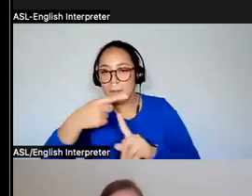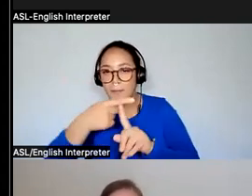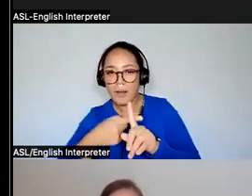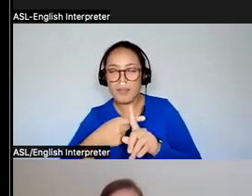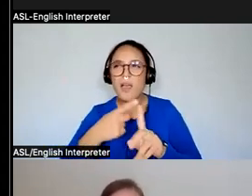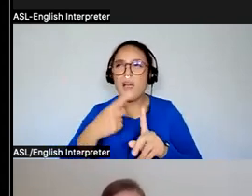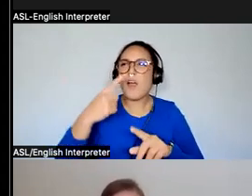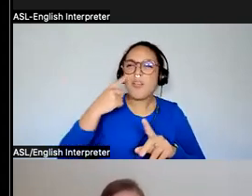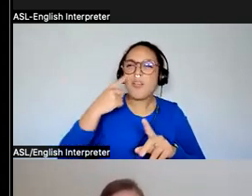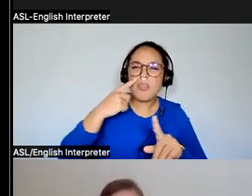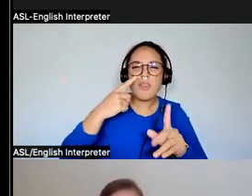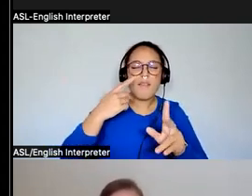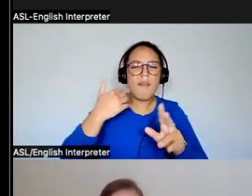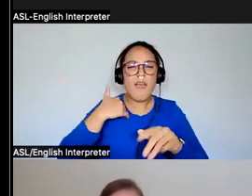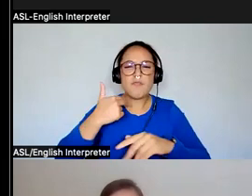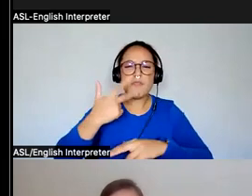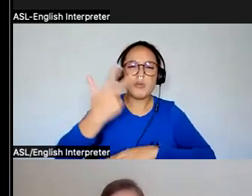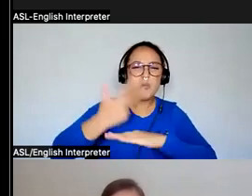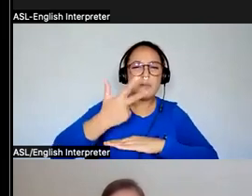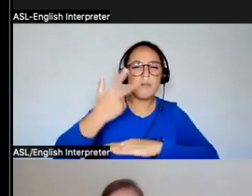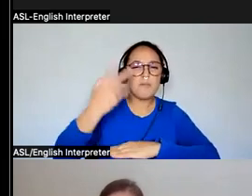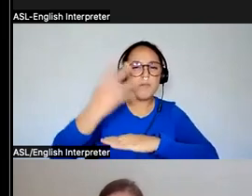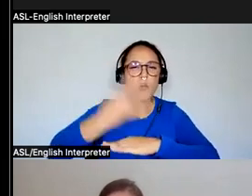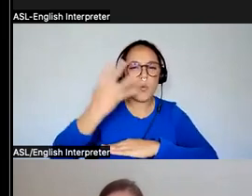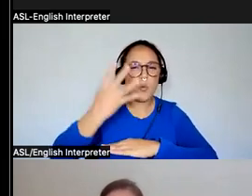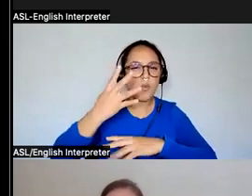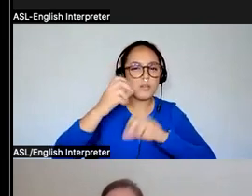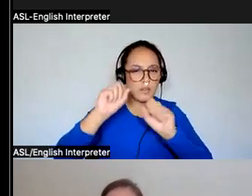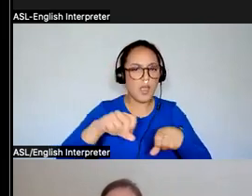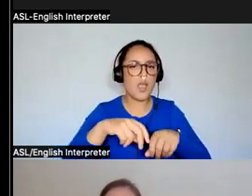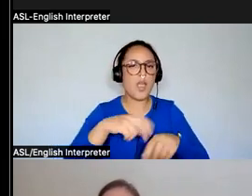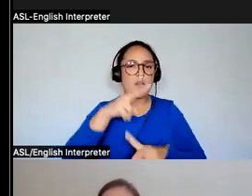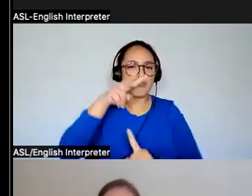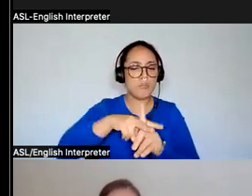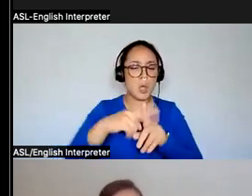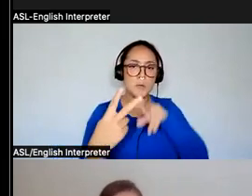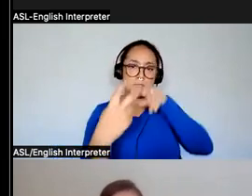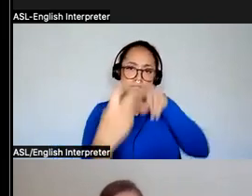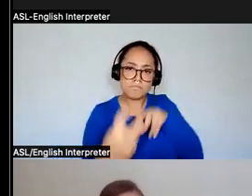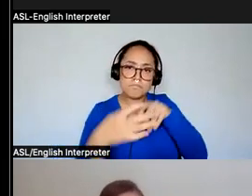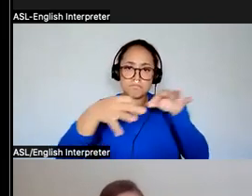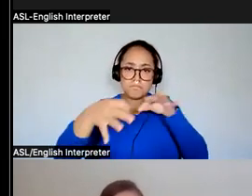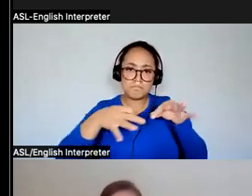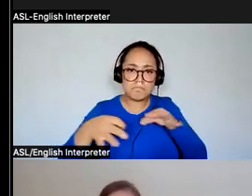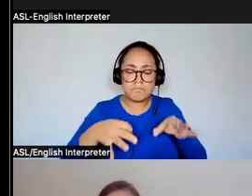So please sign up if you're not familiar, but very basic things.